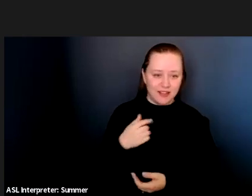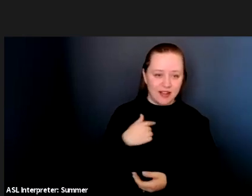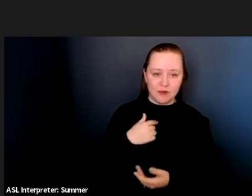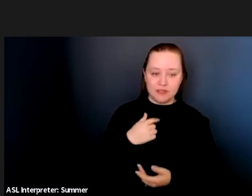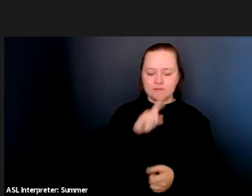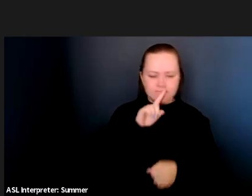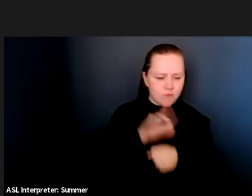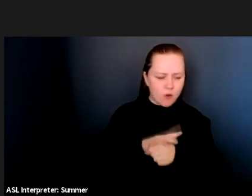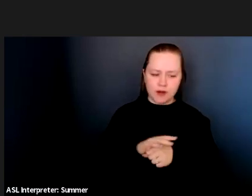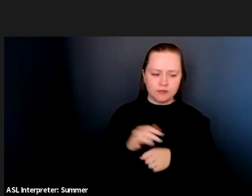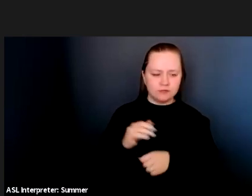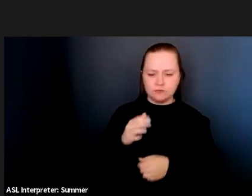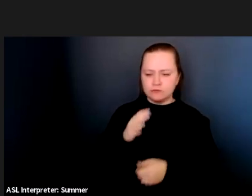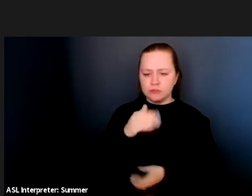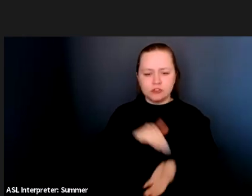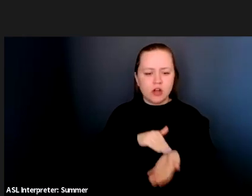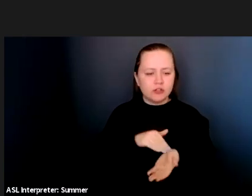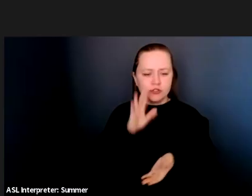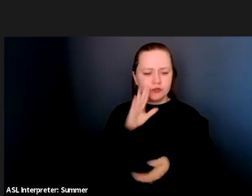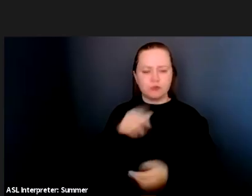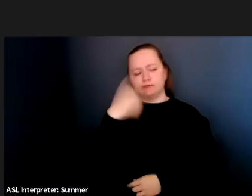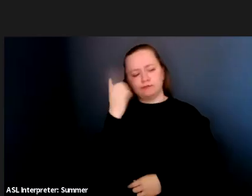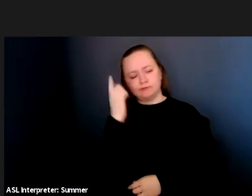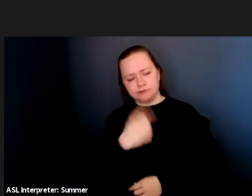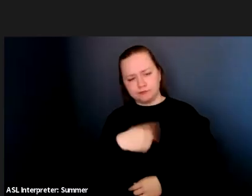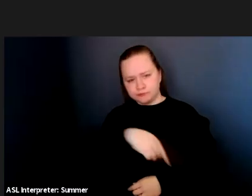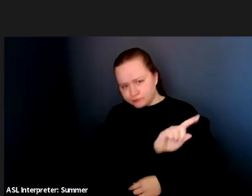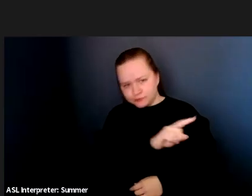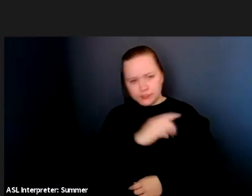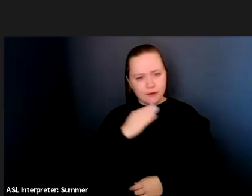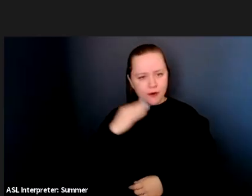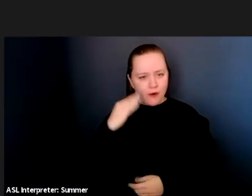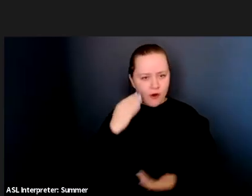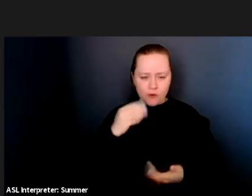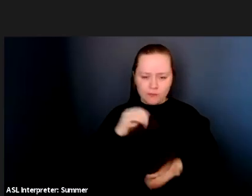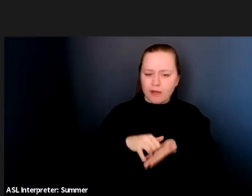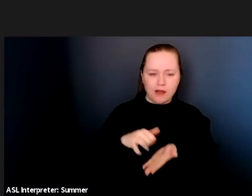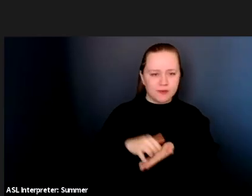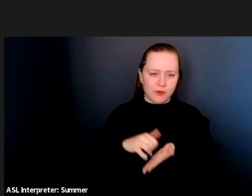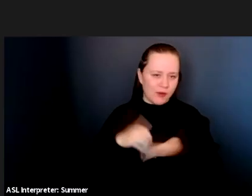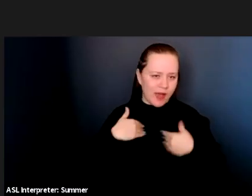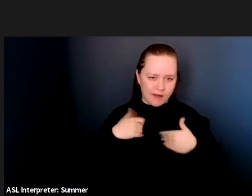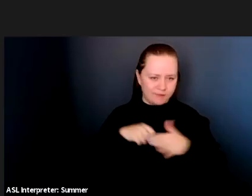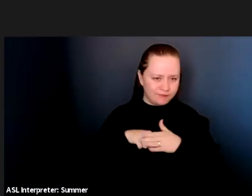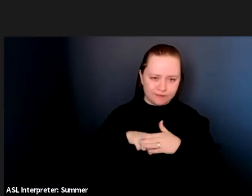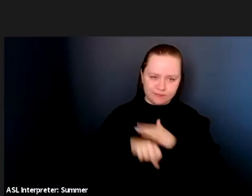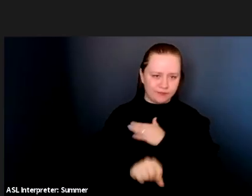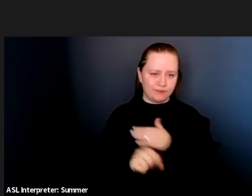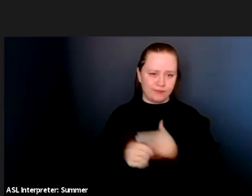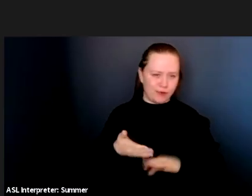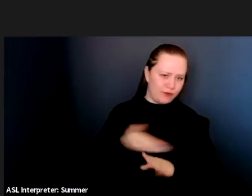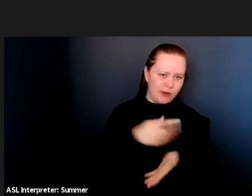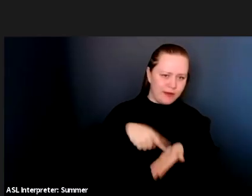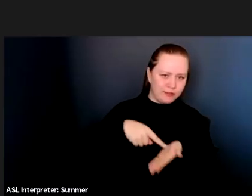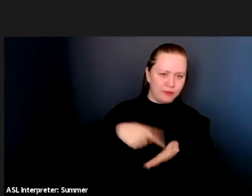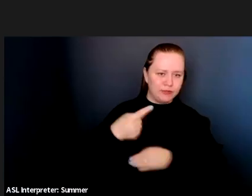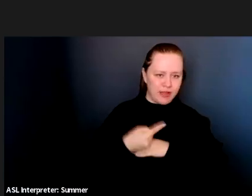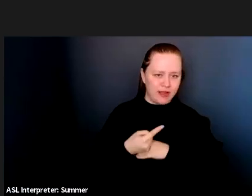would send me home that I couldn't possibly be having a baby before my due date. My husband was like, I think you're having a baby.